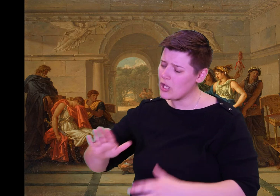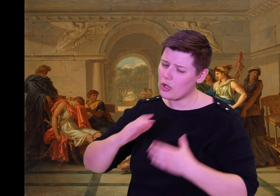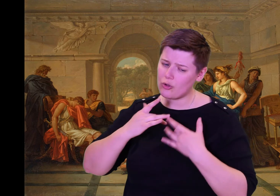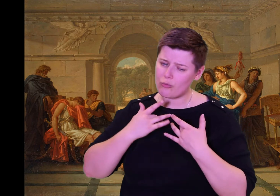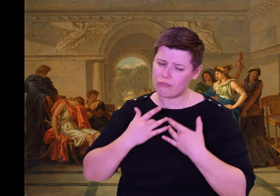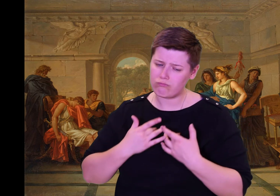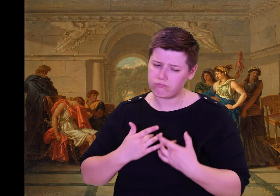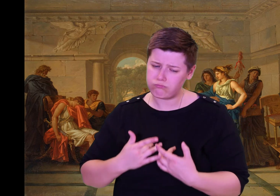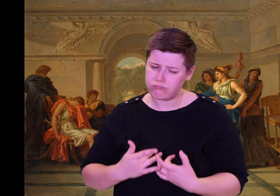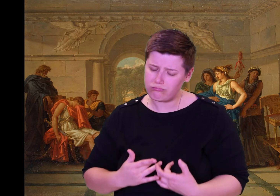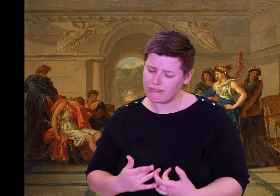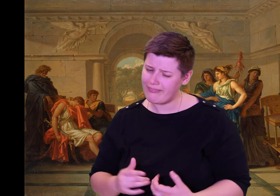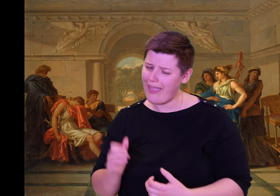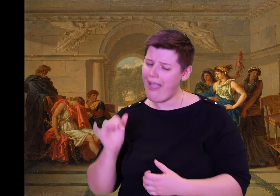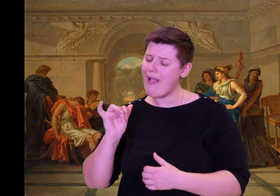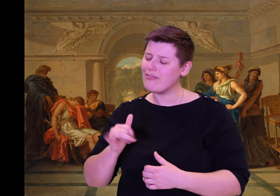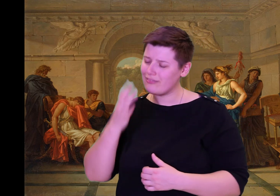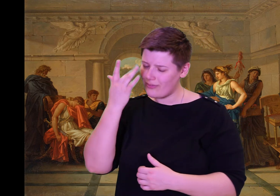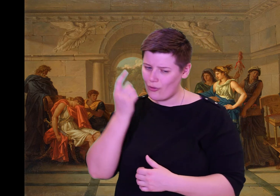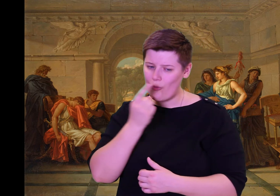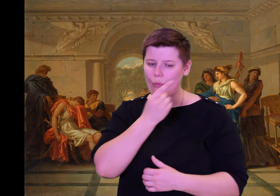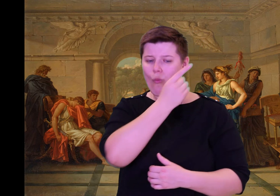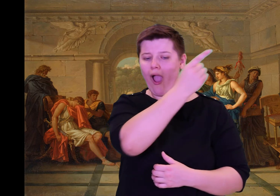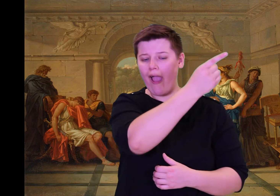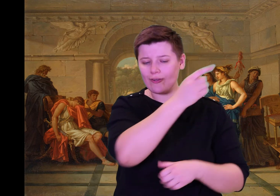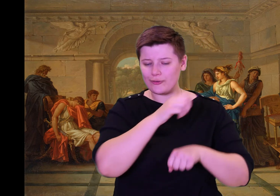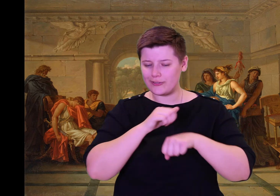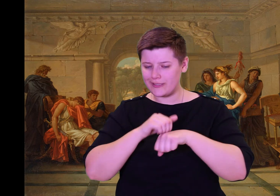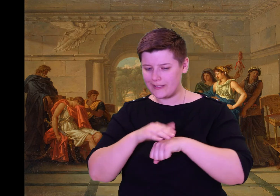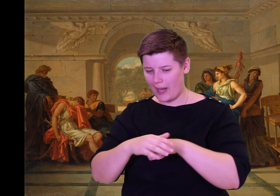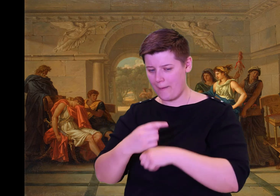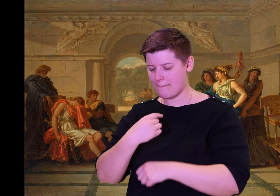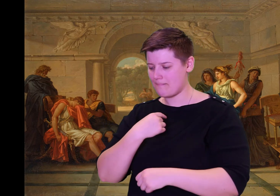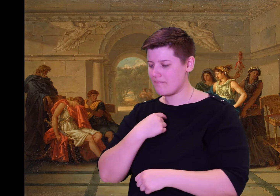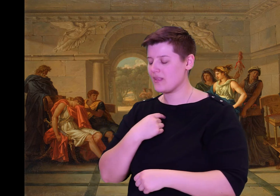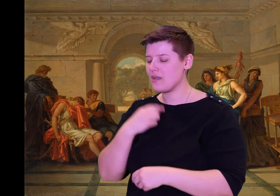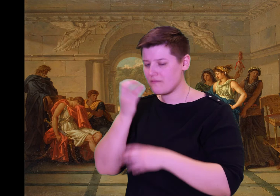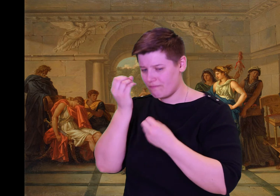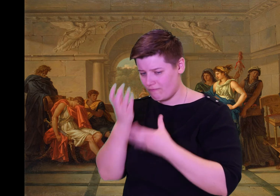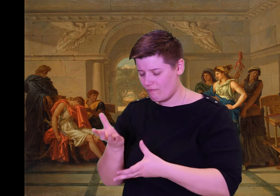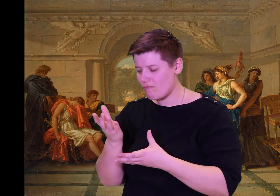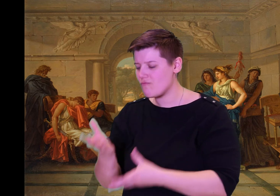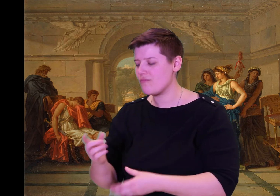The spirit said, "I cannot tell you whether he is alive or dead. It is not